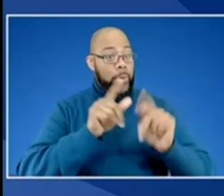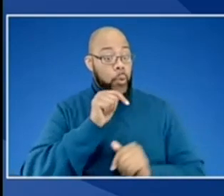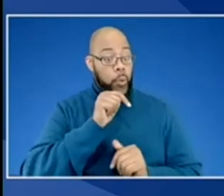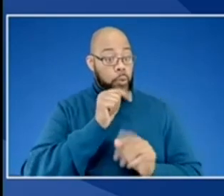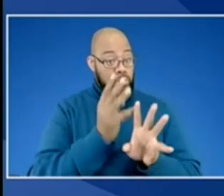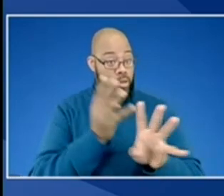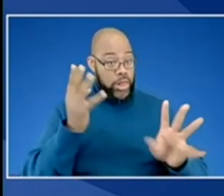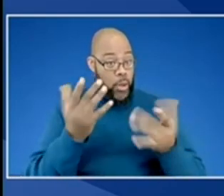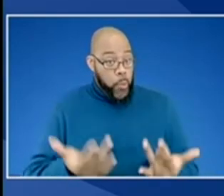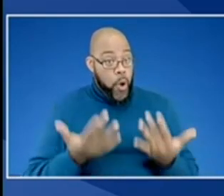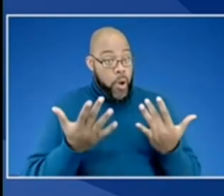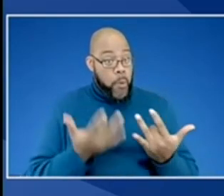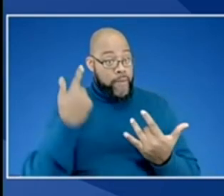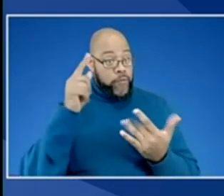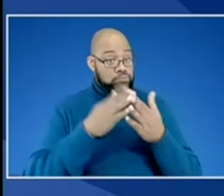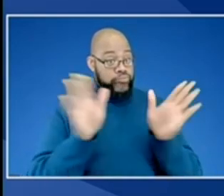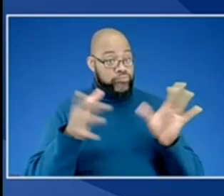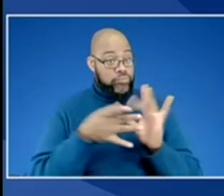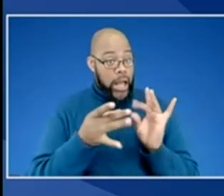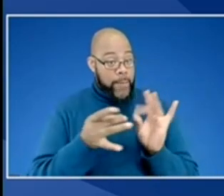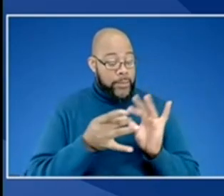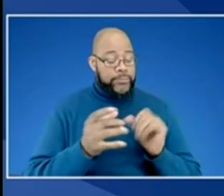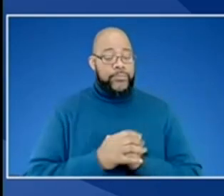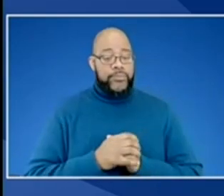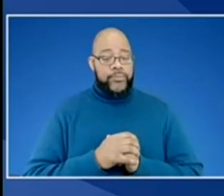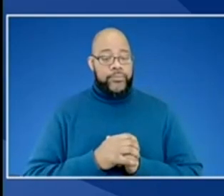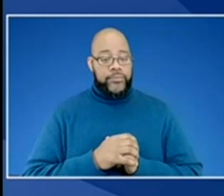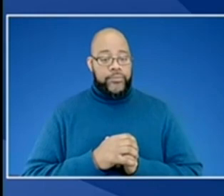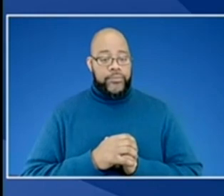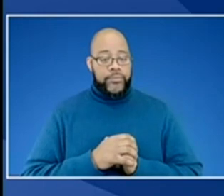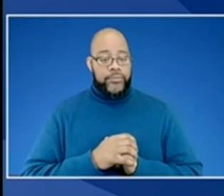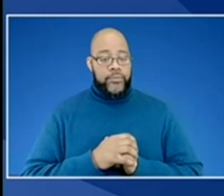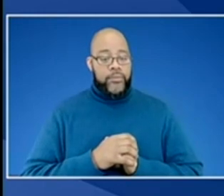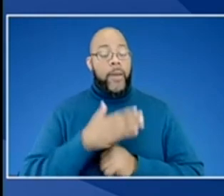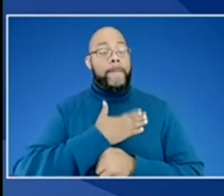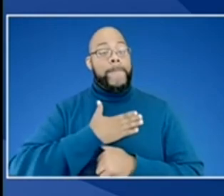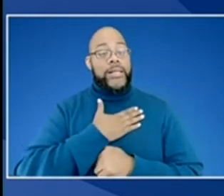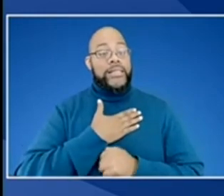queue for or on the list for public comment. Please get signed in as soon as